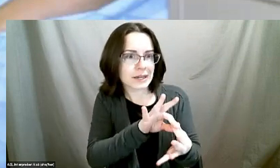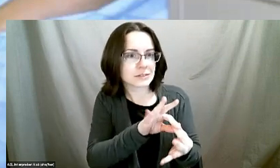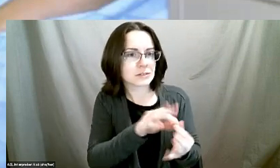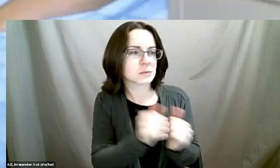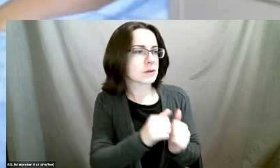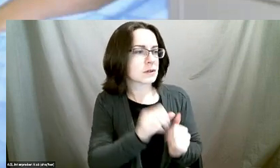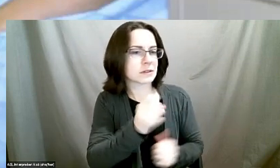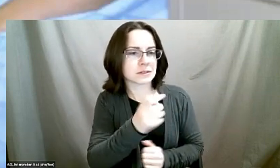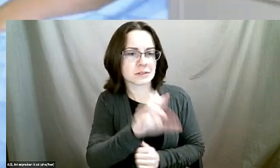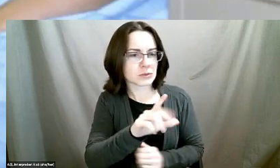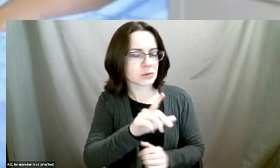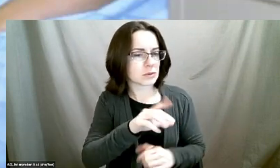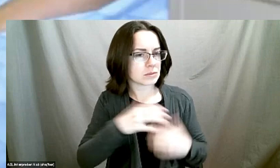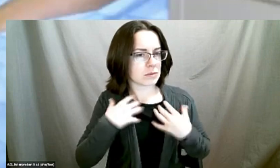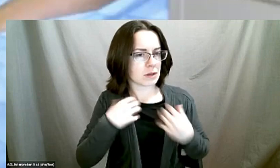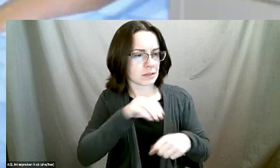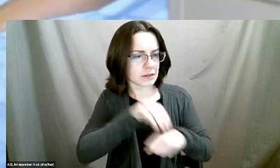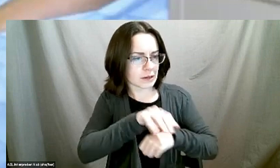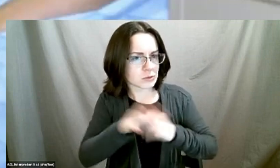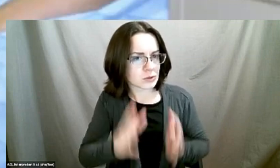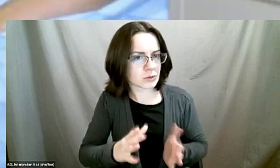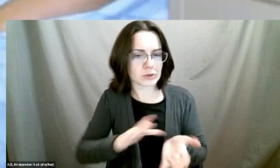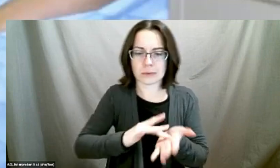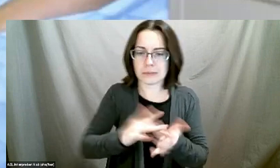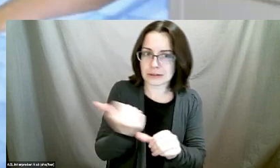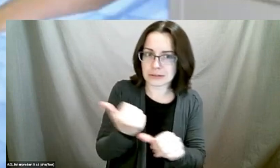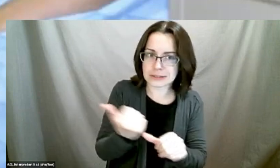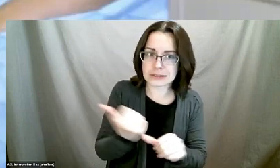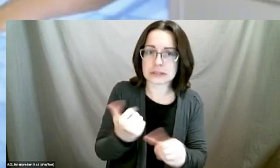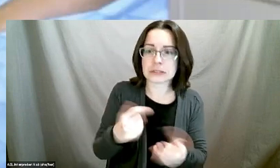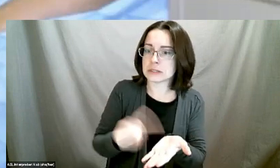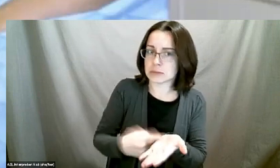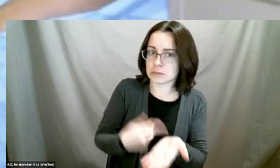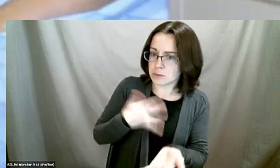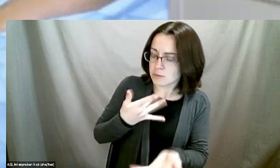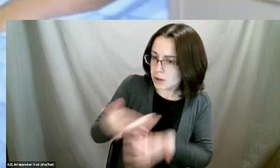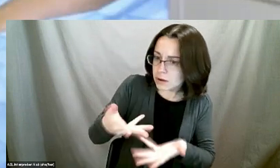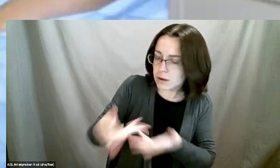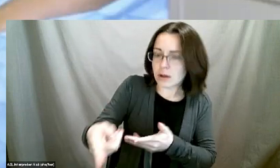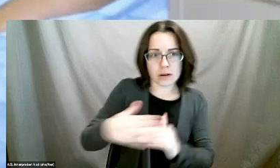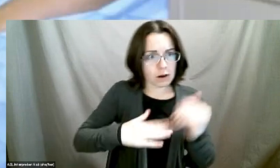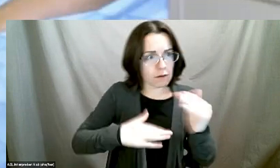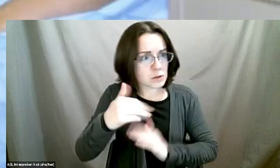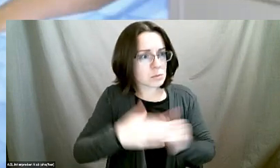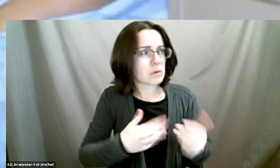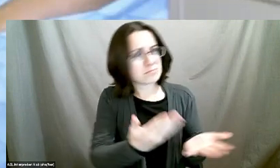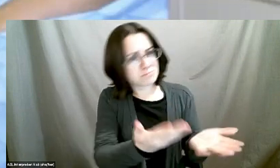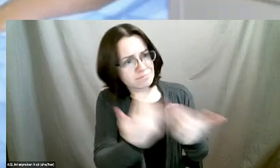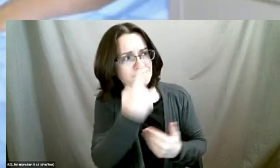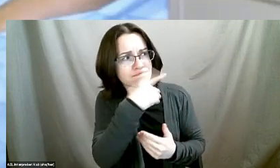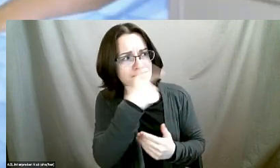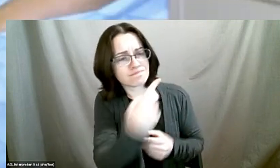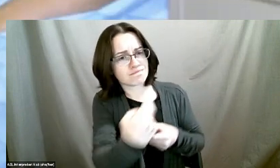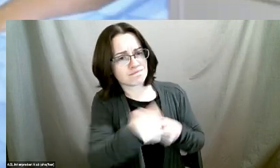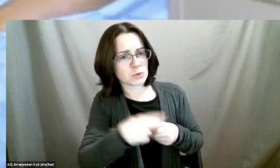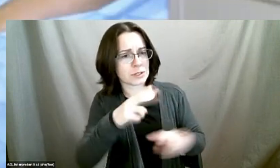the medical assistants and ask that they be in the exam with them. For a patients with